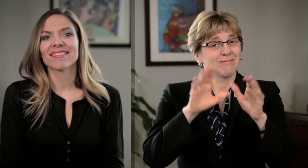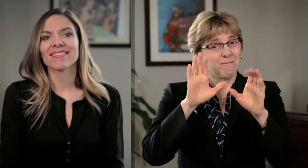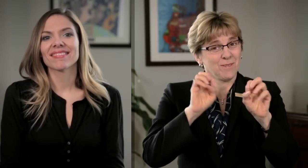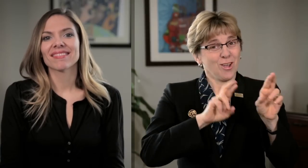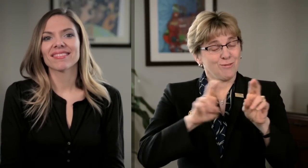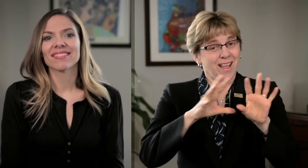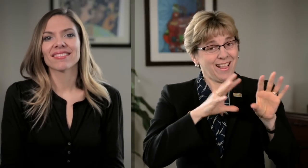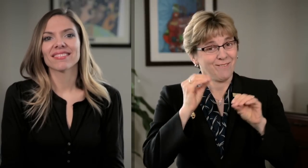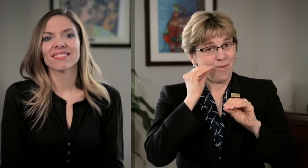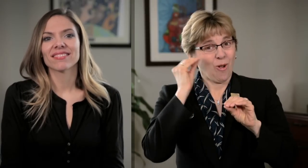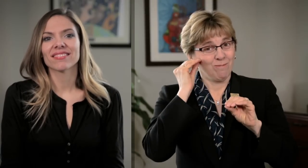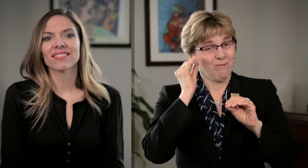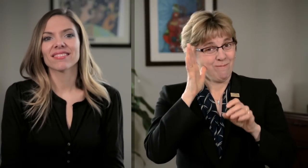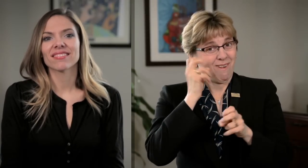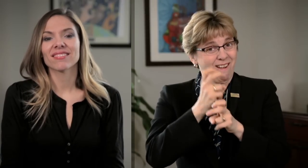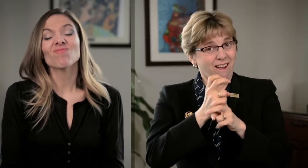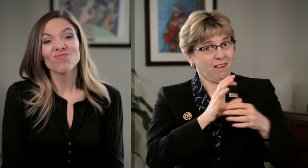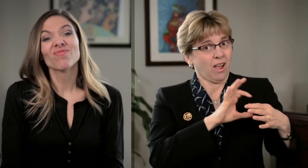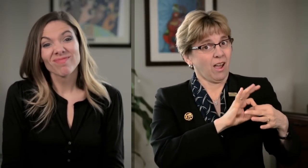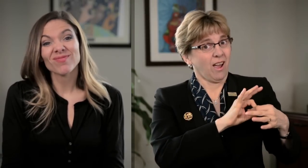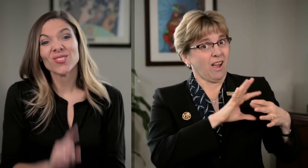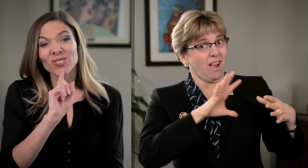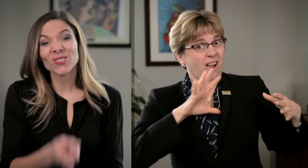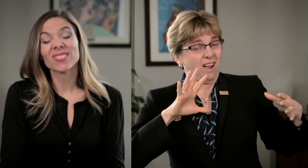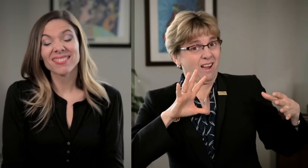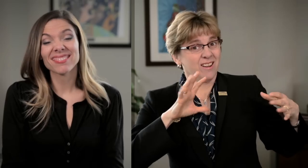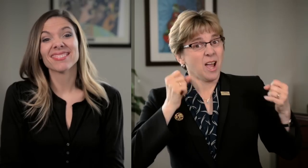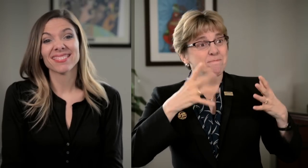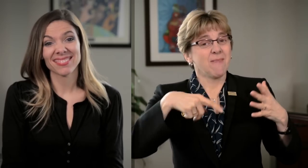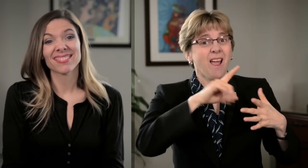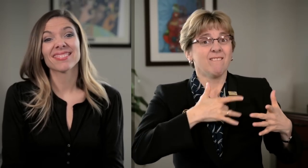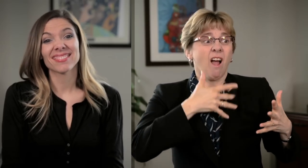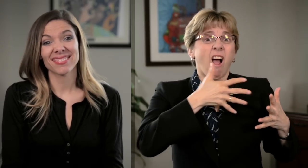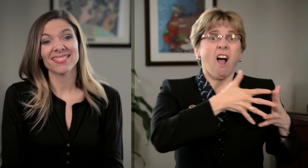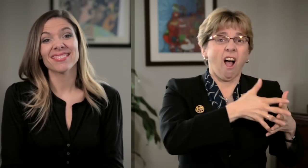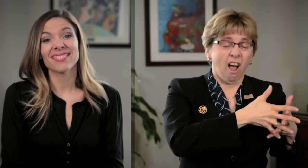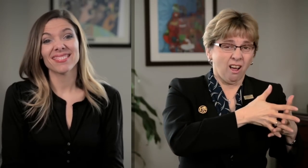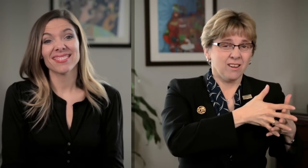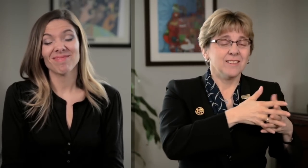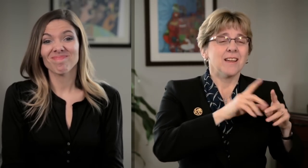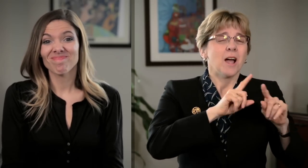First, be ready to leave home. It will be hard to let go. Many students feel rooted.